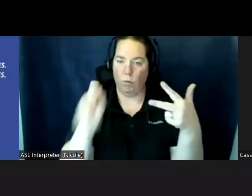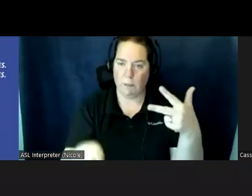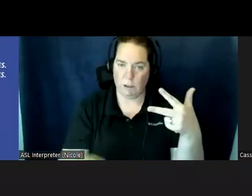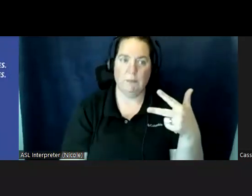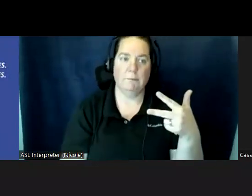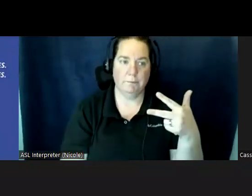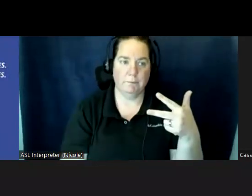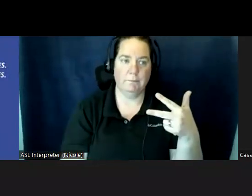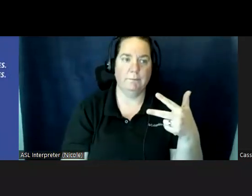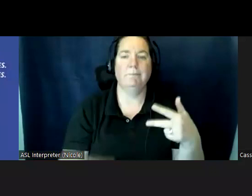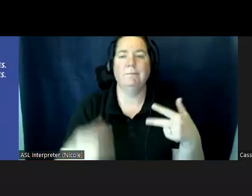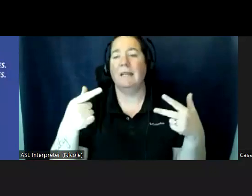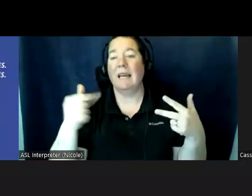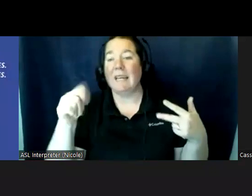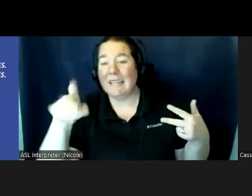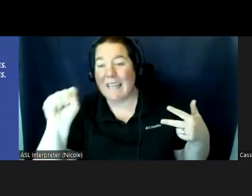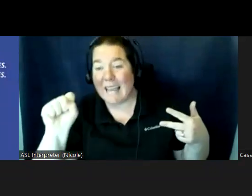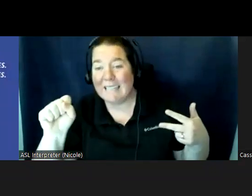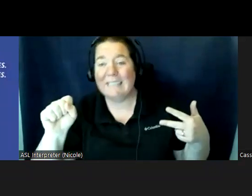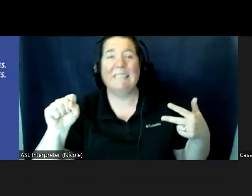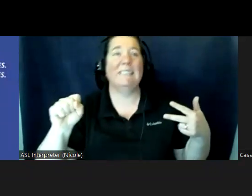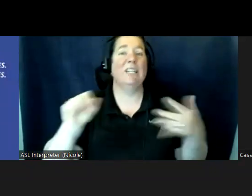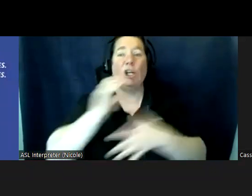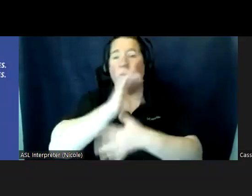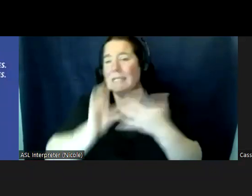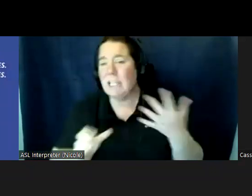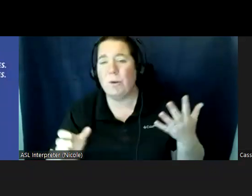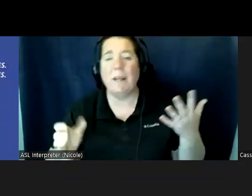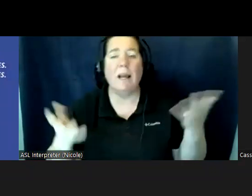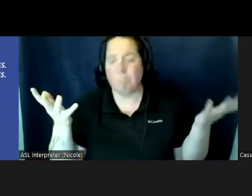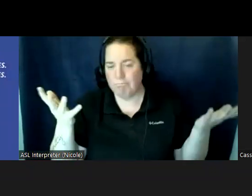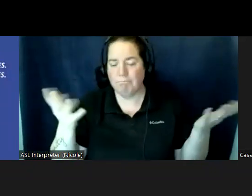to as Gates. You've heard them referred to as criteria. We're asking, does the student